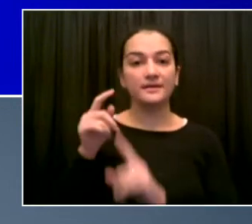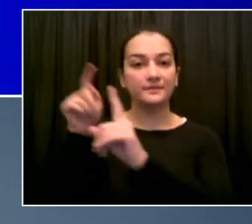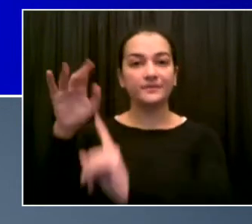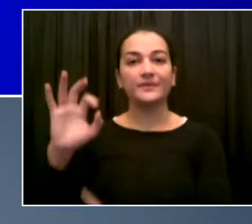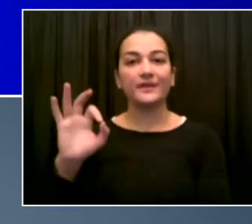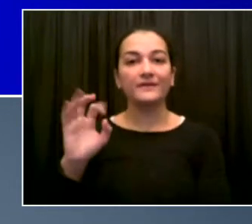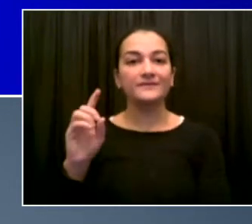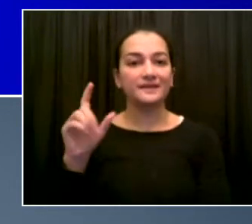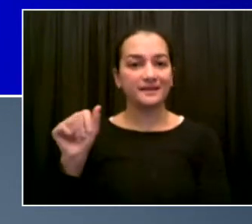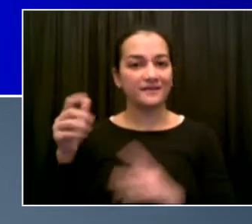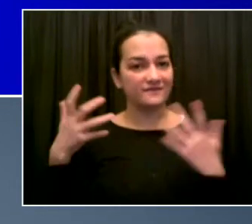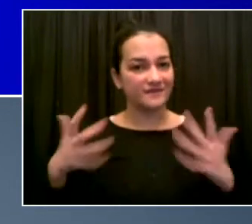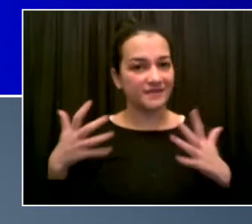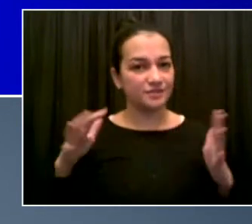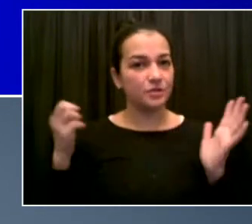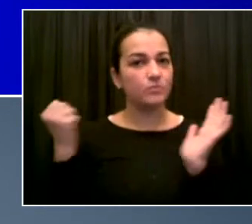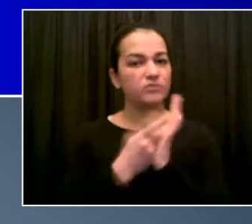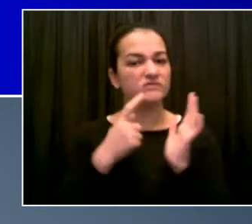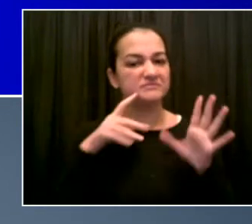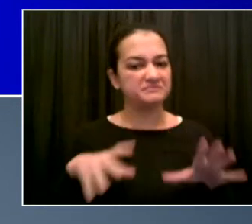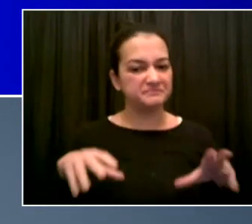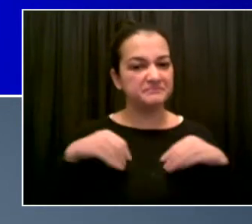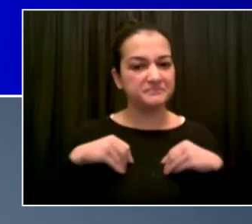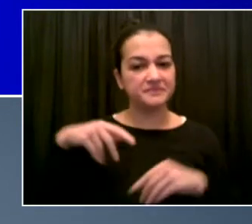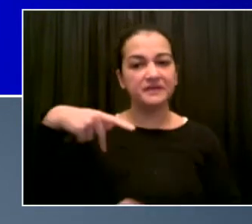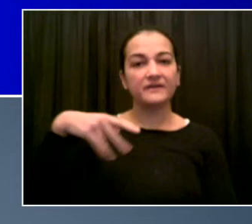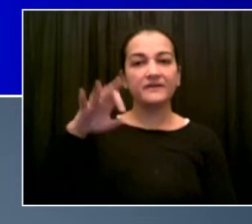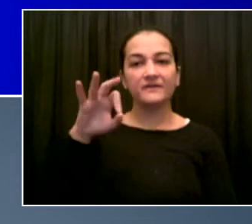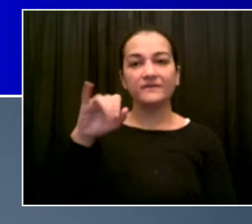WE BELIEVE STRONGLY BOOSTERS